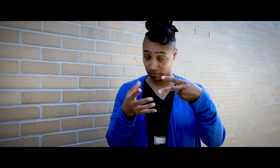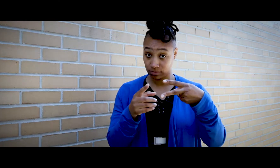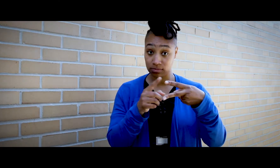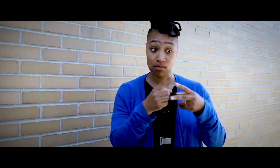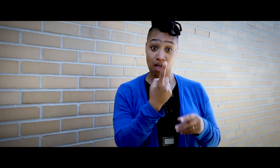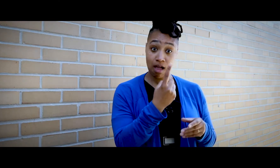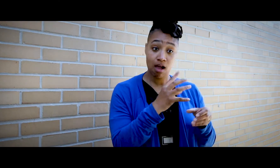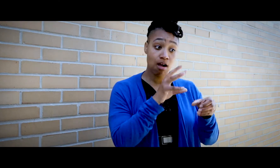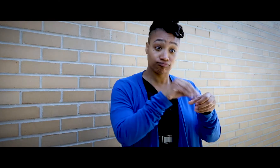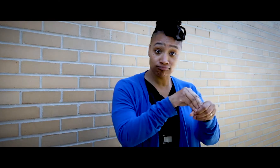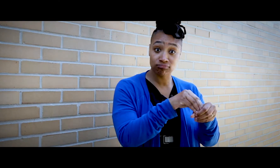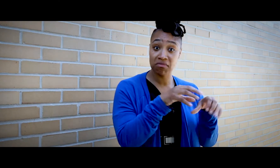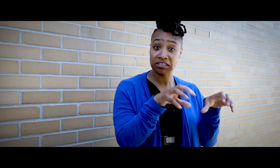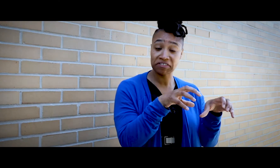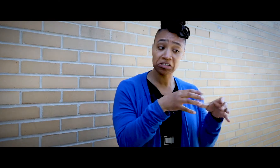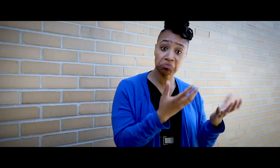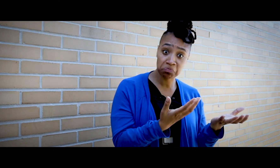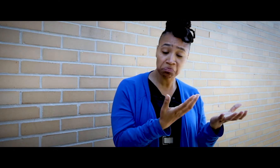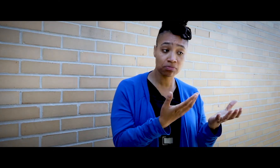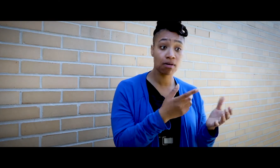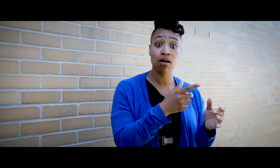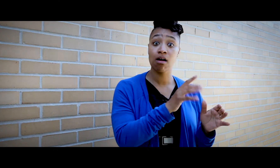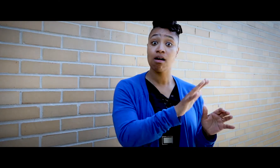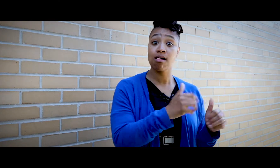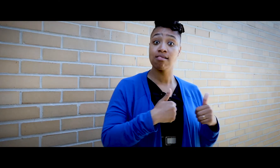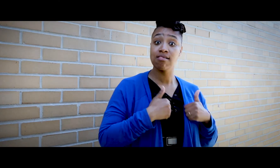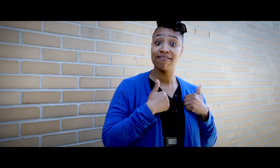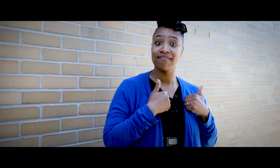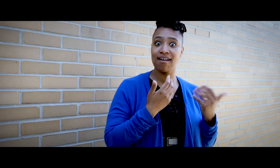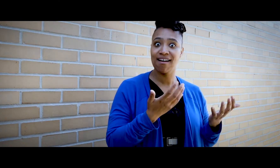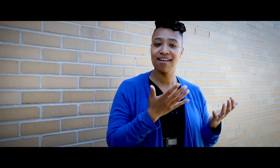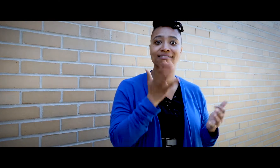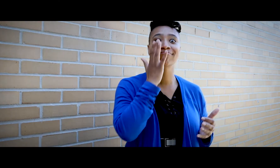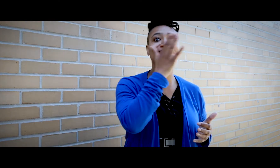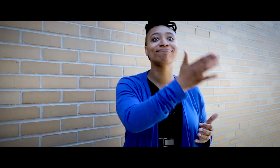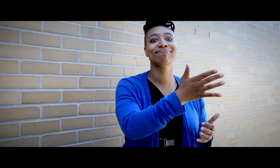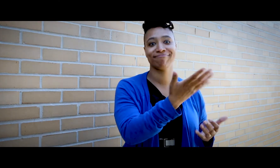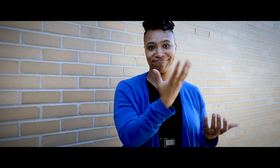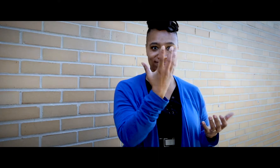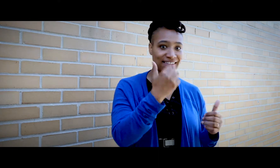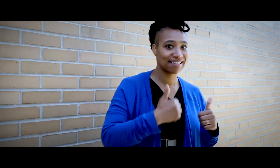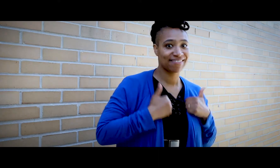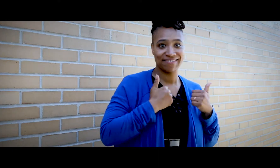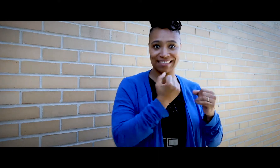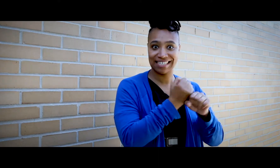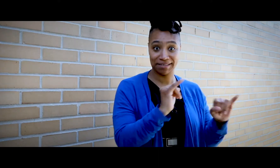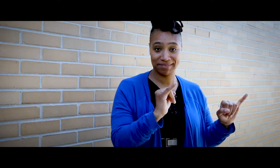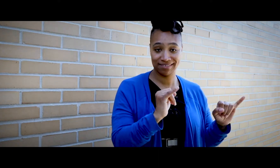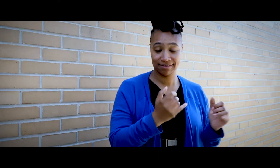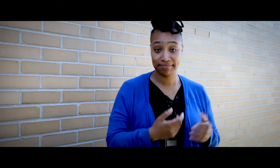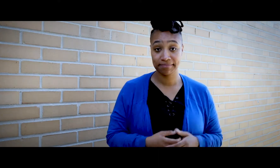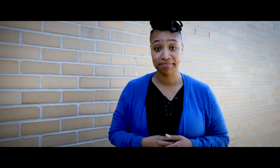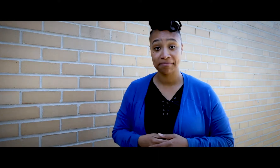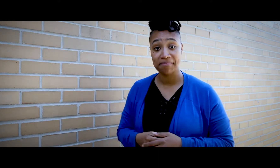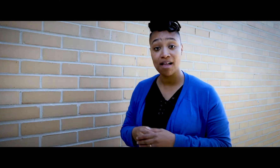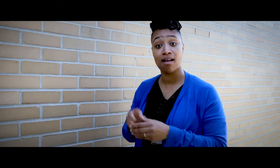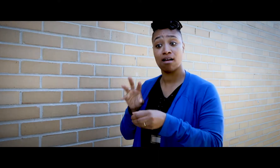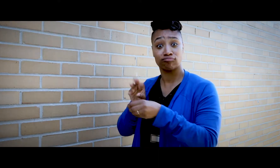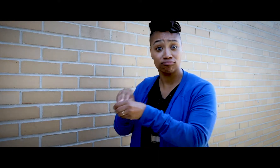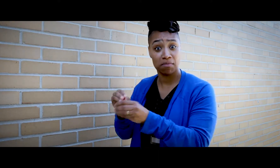The first is students involved in any kind of extracurricular activity were more likely to live independently. And the second finding was that involvement